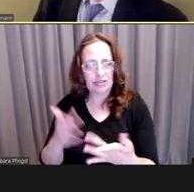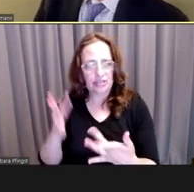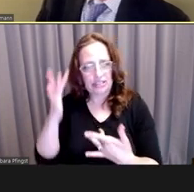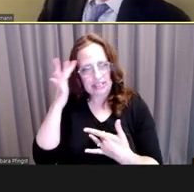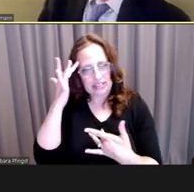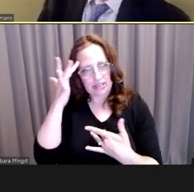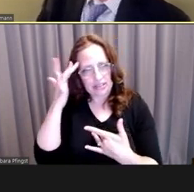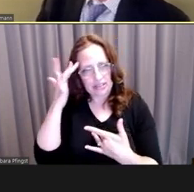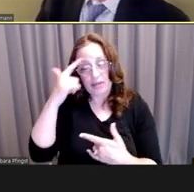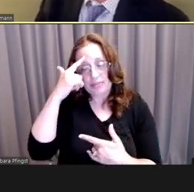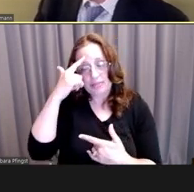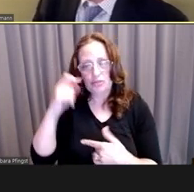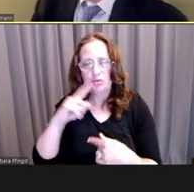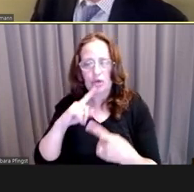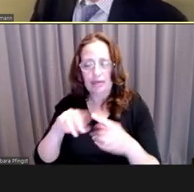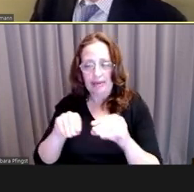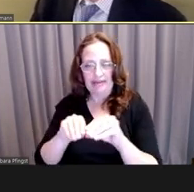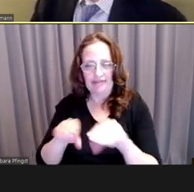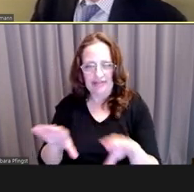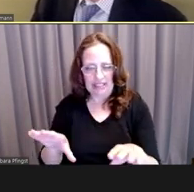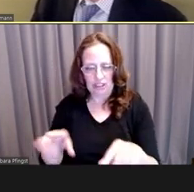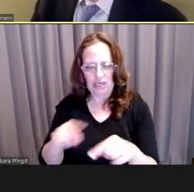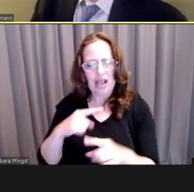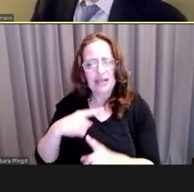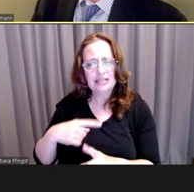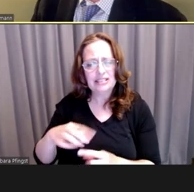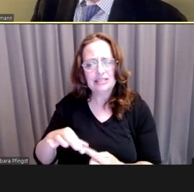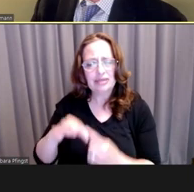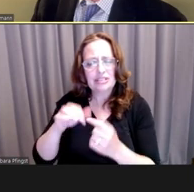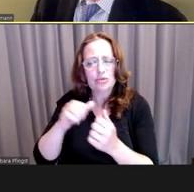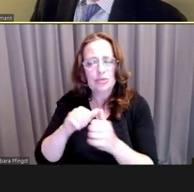because we talked about how we can treat their CMV if we detect it early.